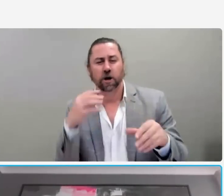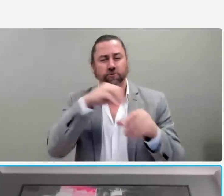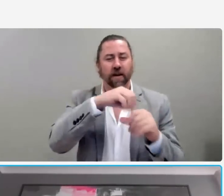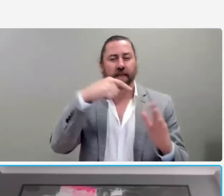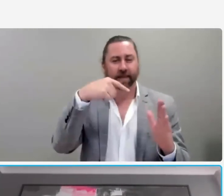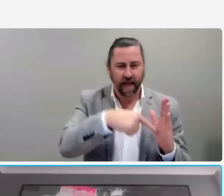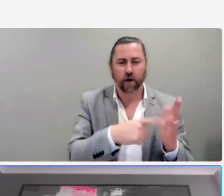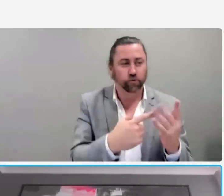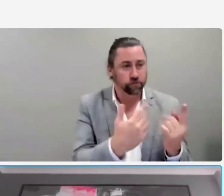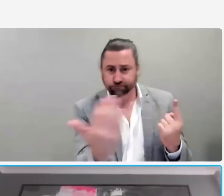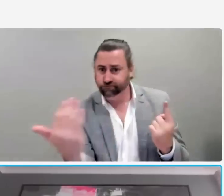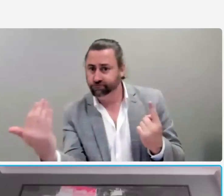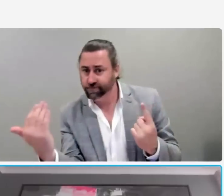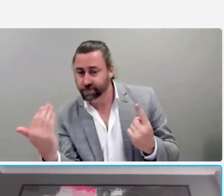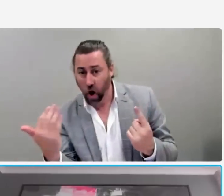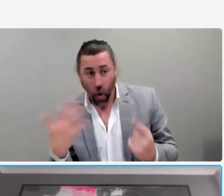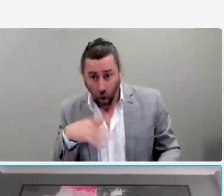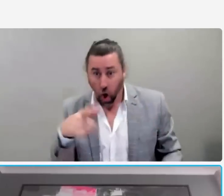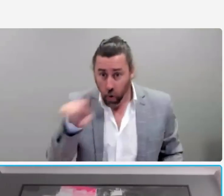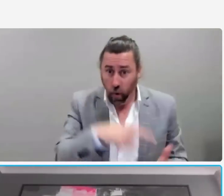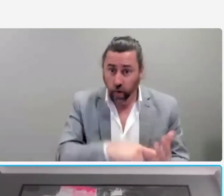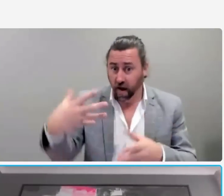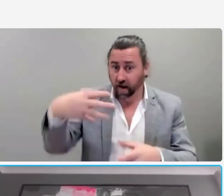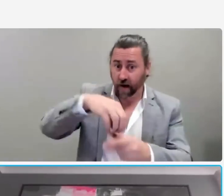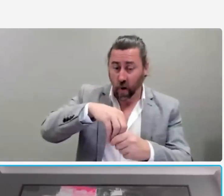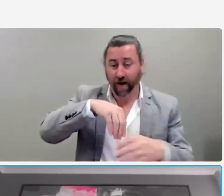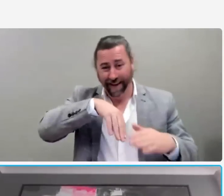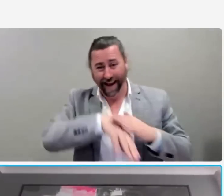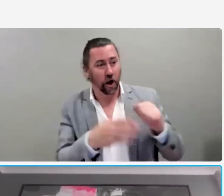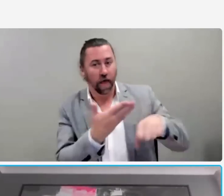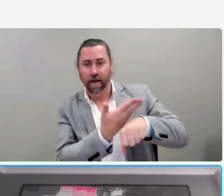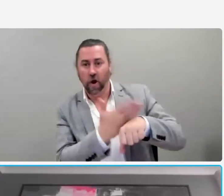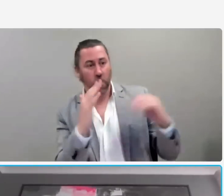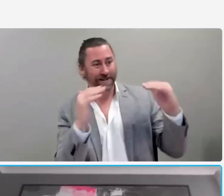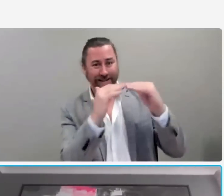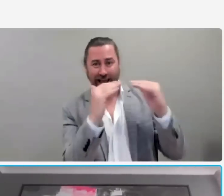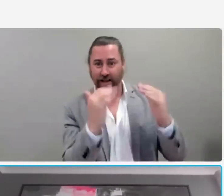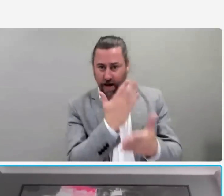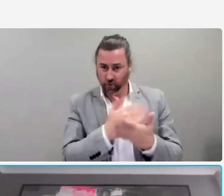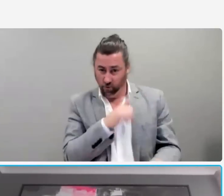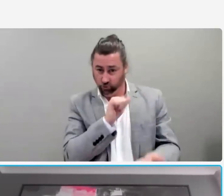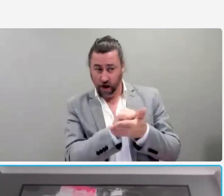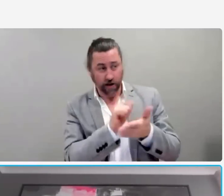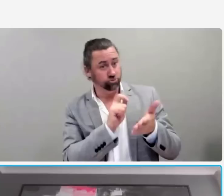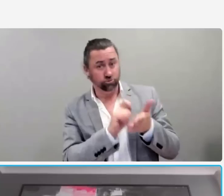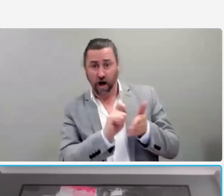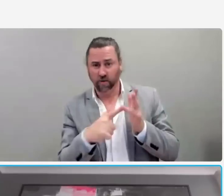It will call for action to participate in the Aged Care Quality Standards consultation. So this awareness campaign will include the release of